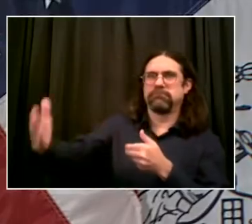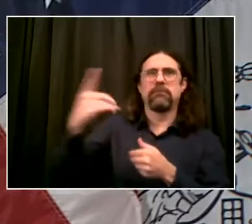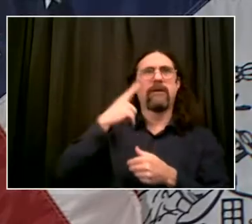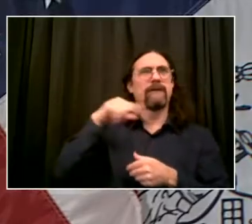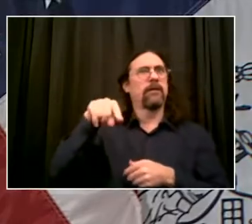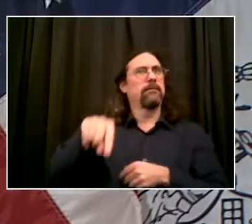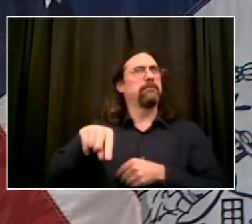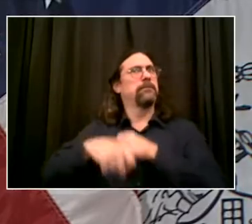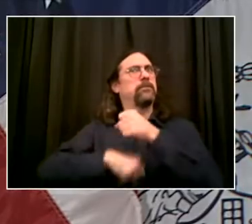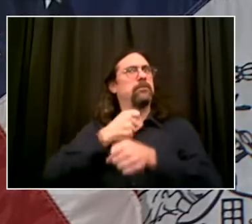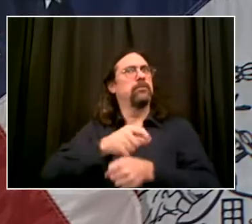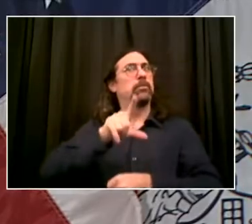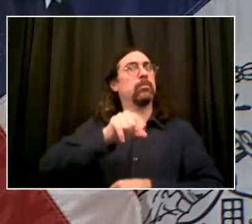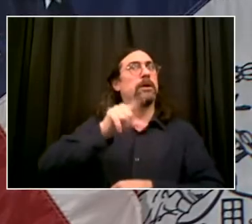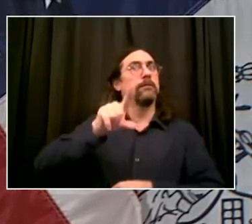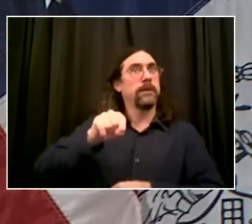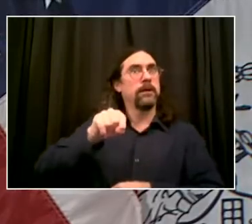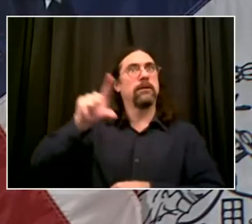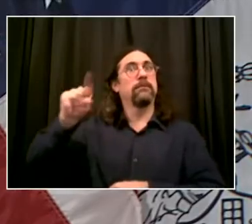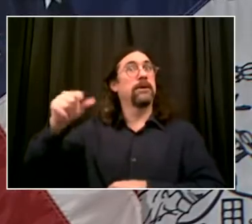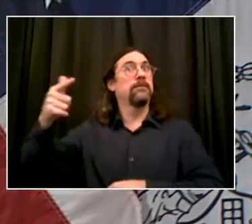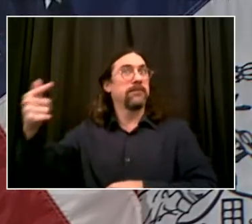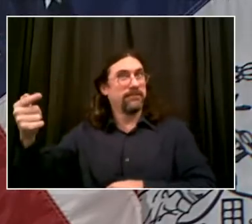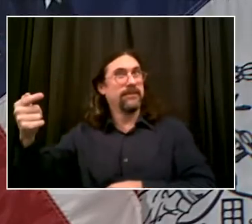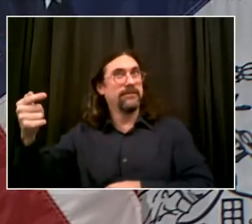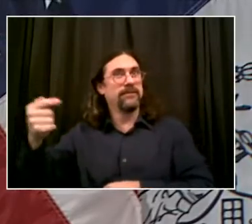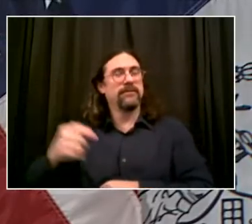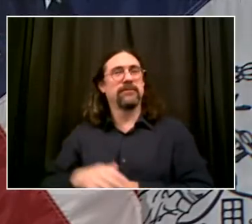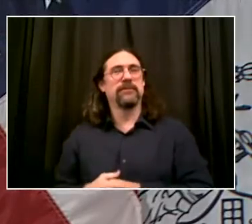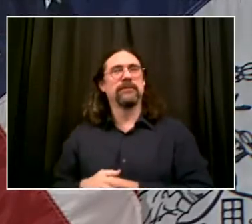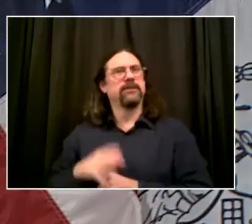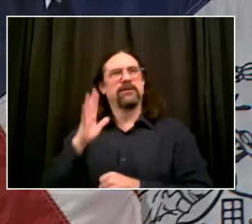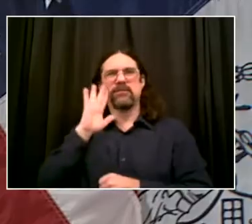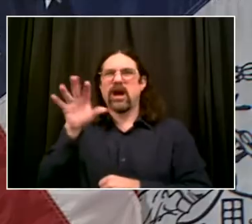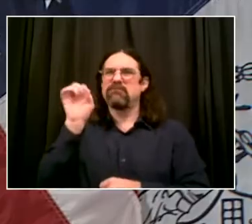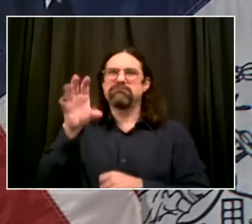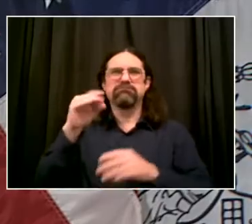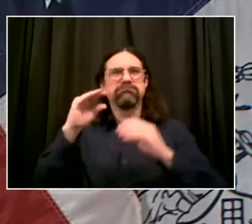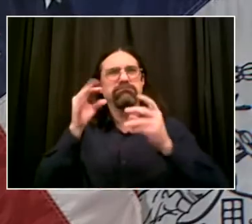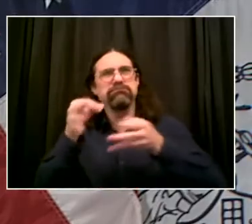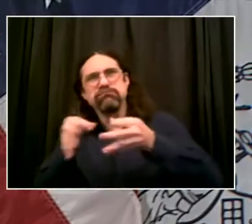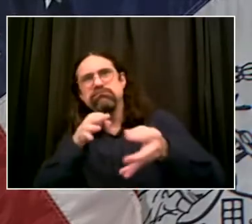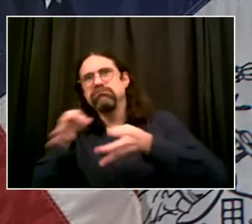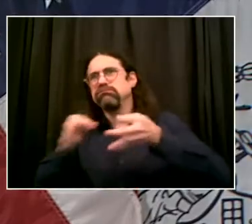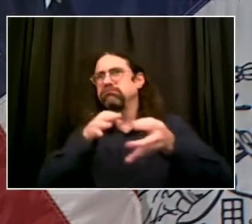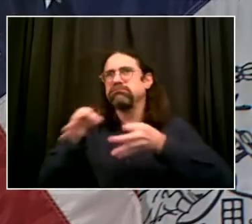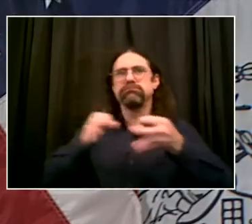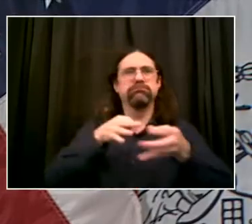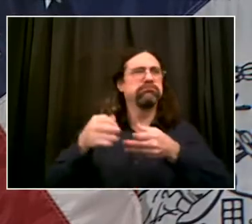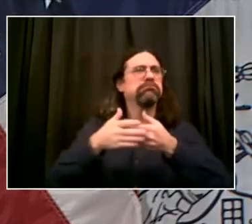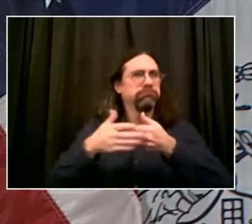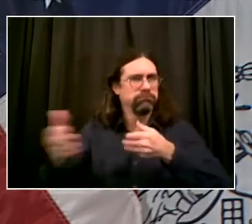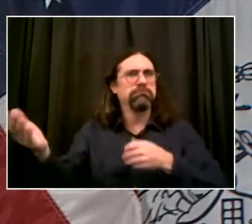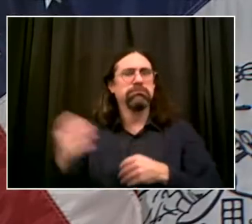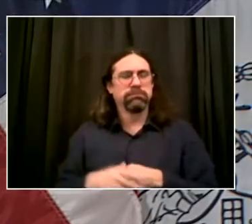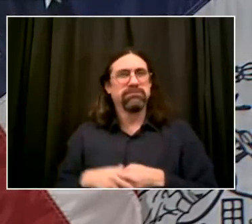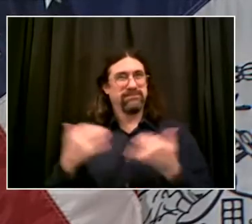LOOKING TO THE FUTUTUER. . TIME TO START THINKING ABOUT